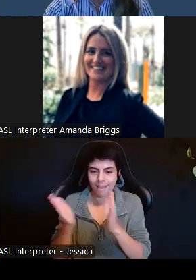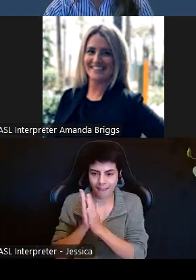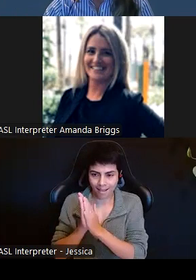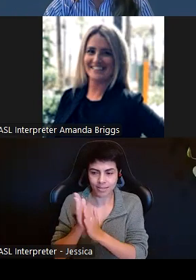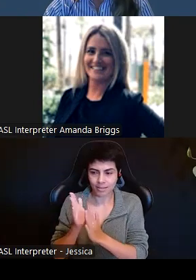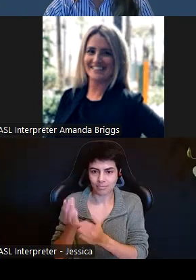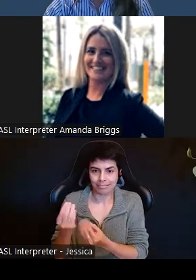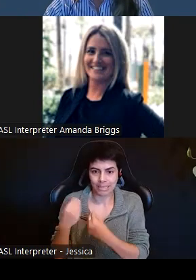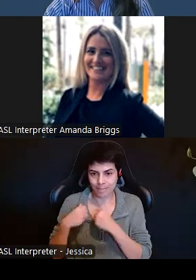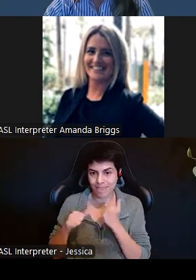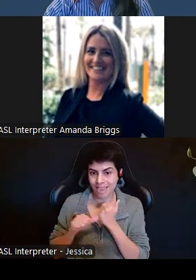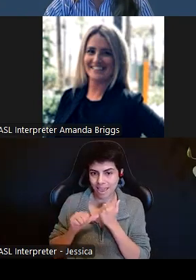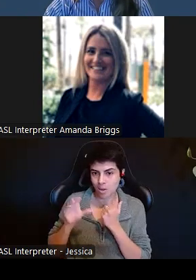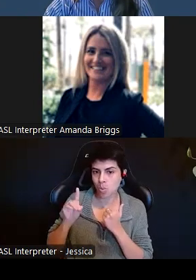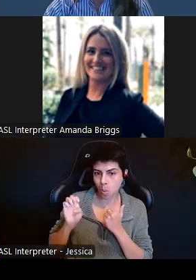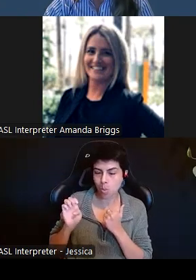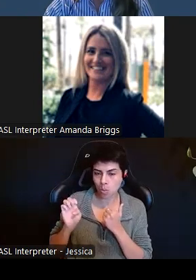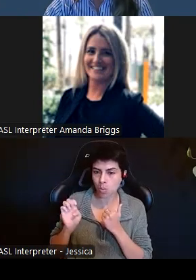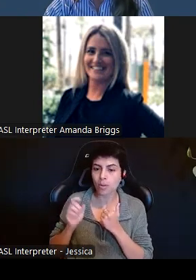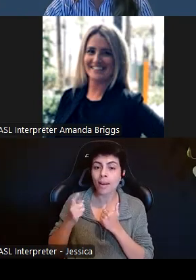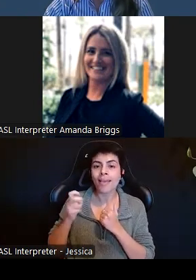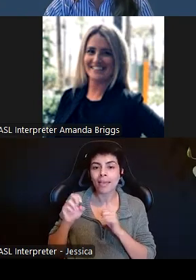Once you have that aid code, you can look it up using the chart that we've linked to.